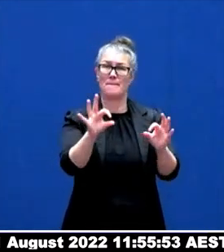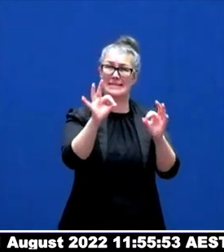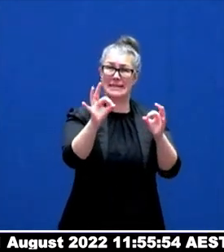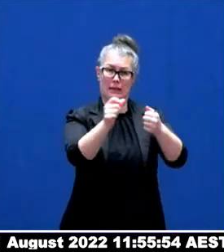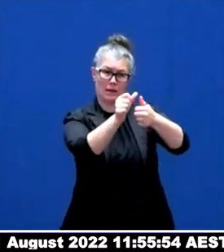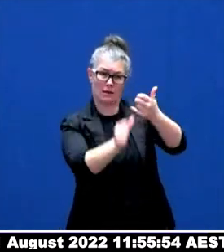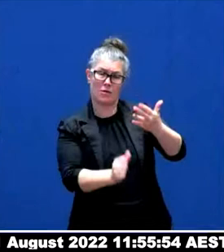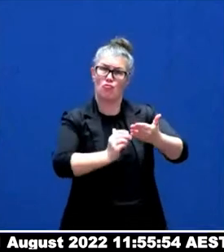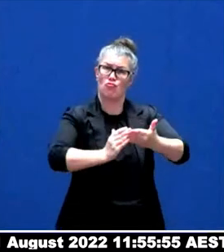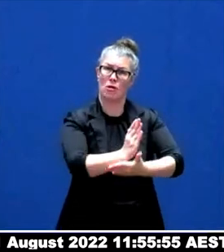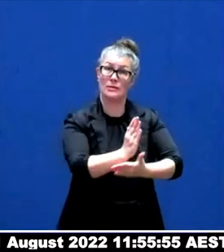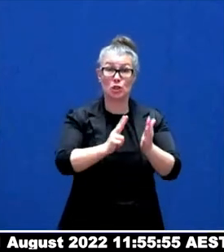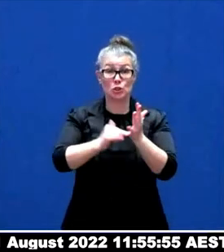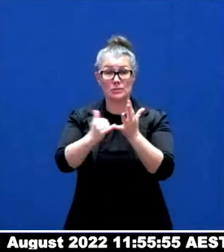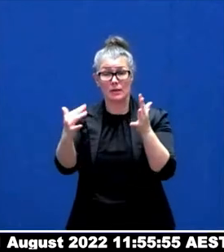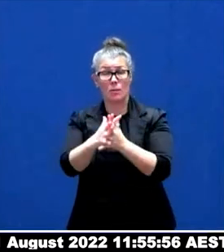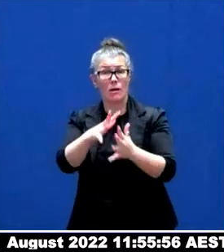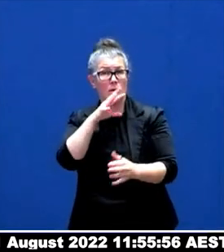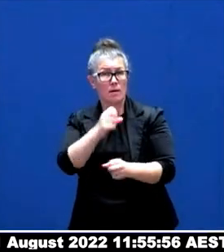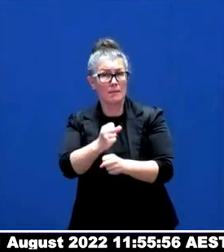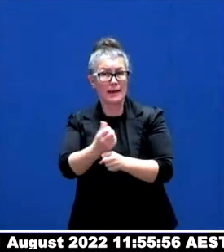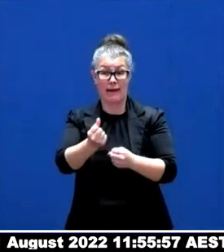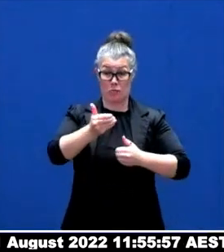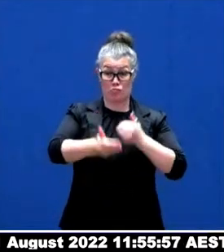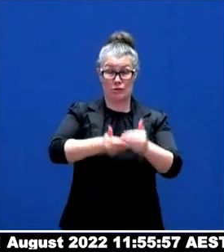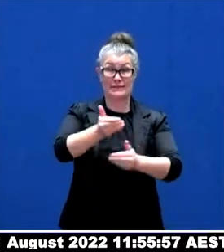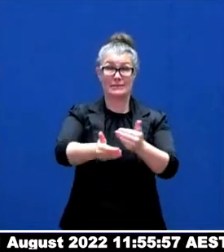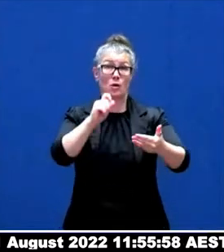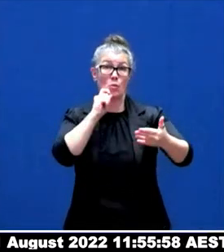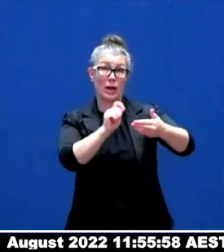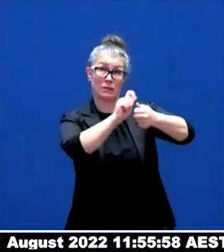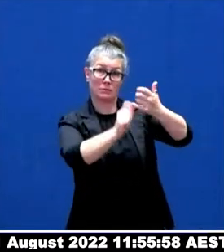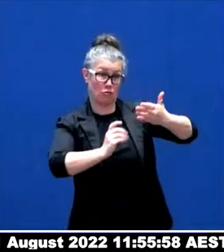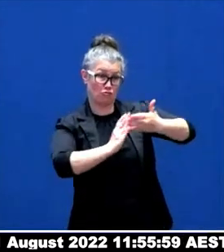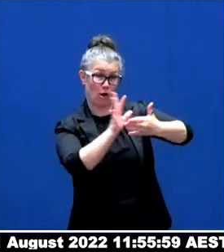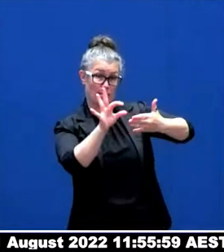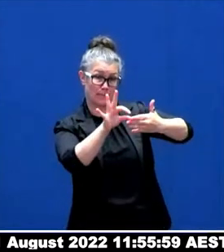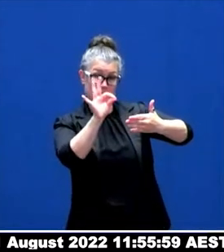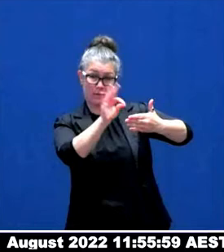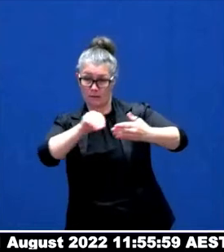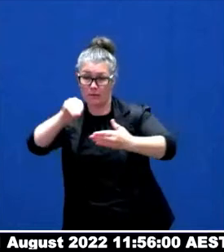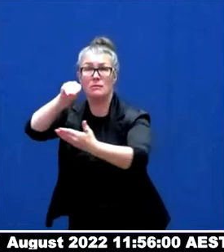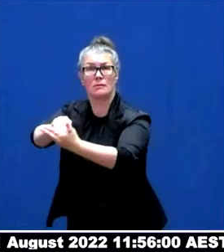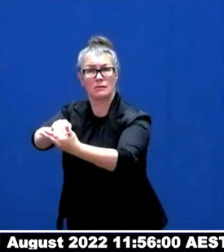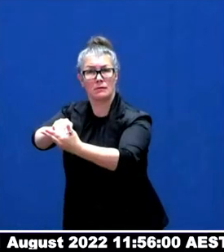Wales government have a process by which it takes a particular right in the CRPD and